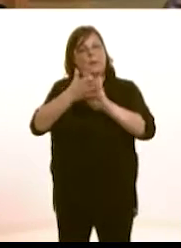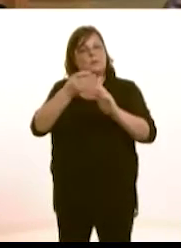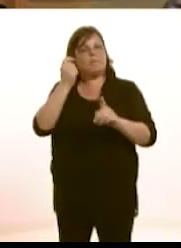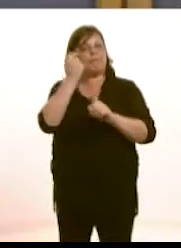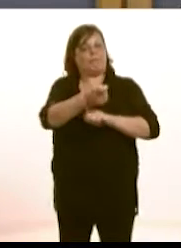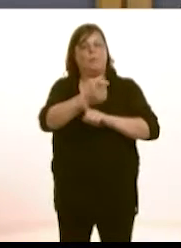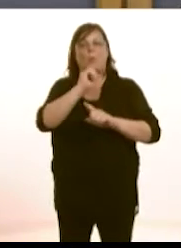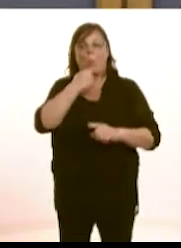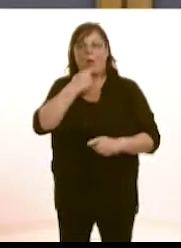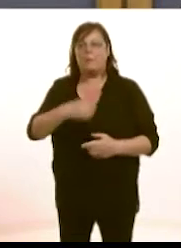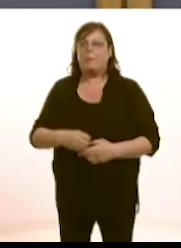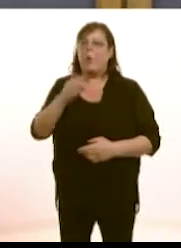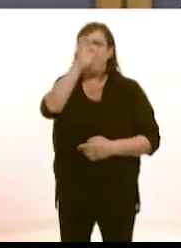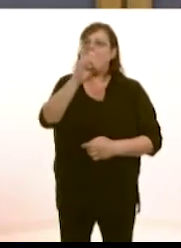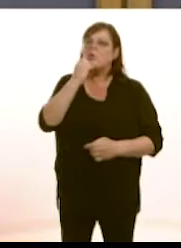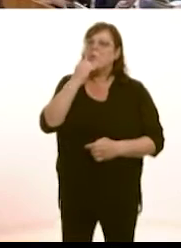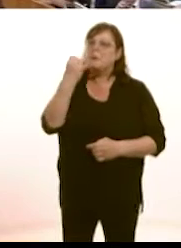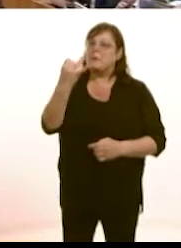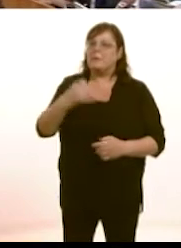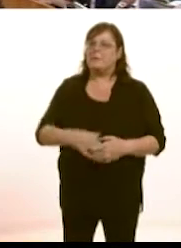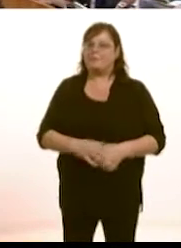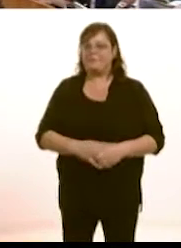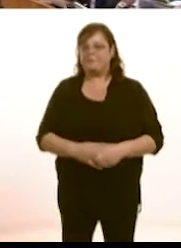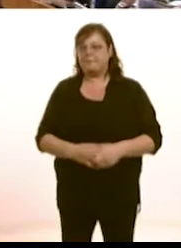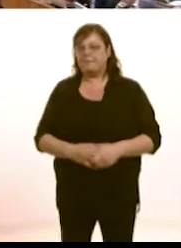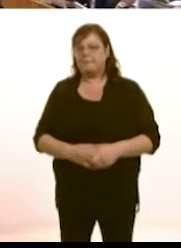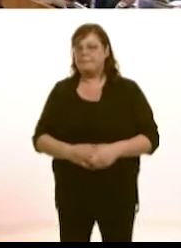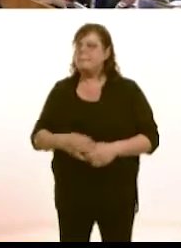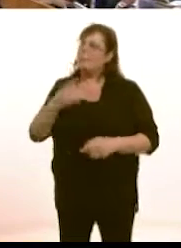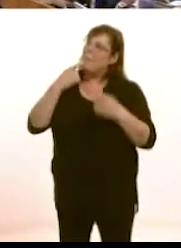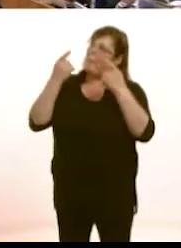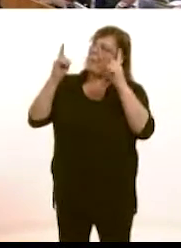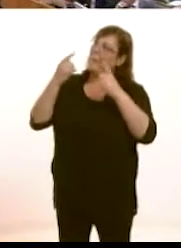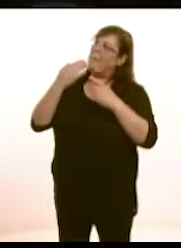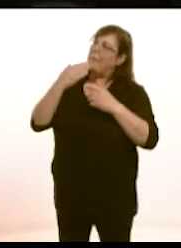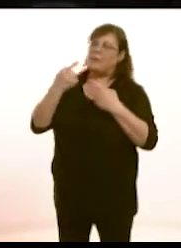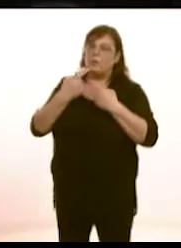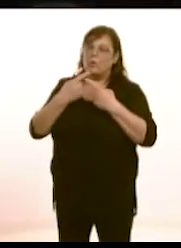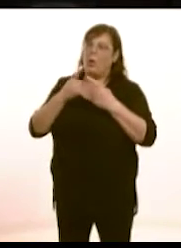A wnaiff y Prif Weinidog ddatganiad am fframwaith cymhwysedd digidol Llywodraeth Cymru?